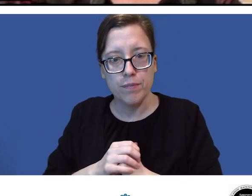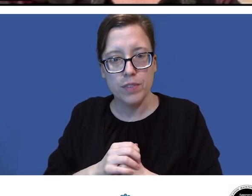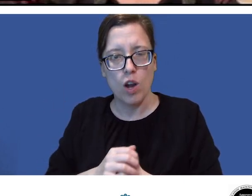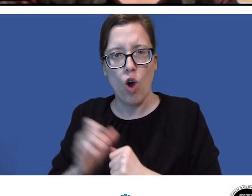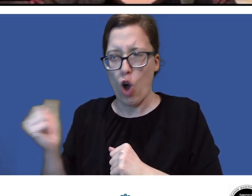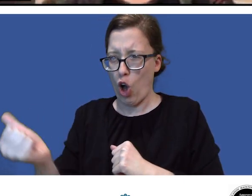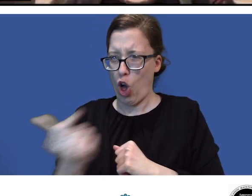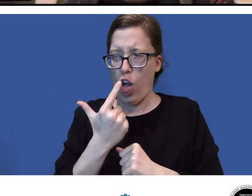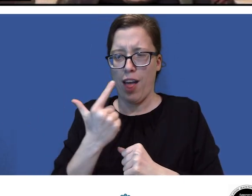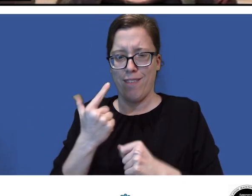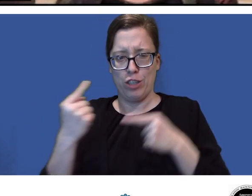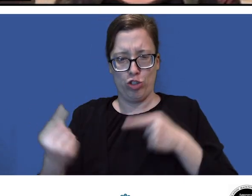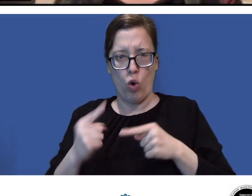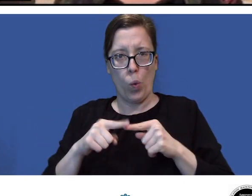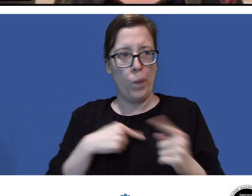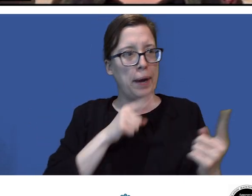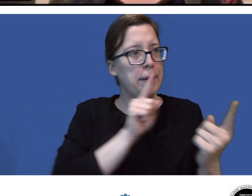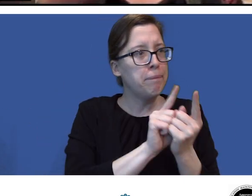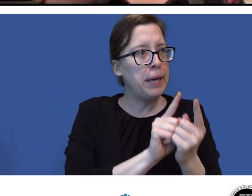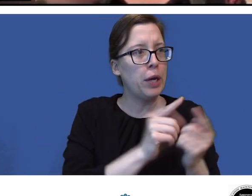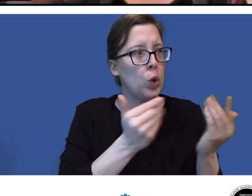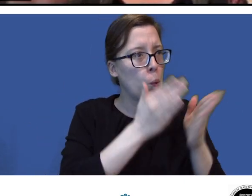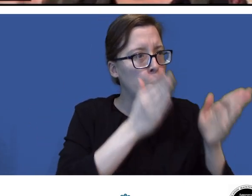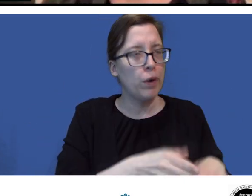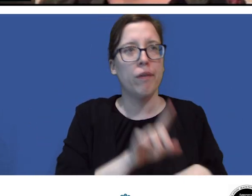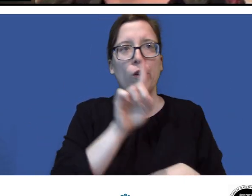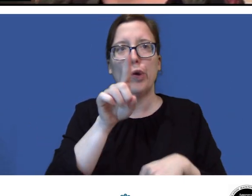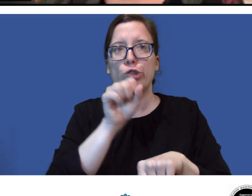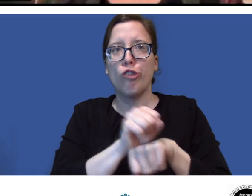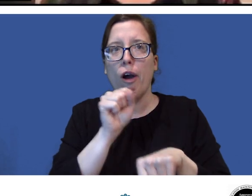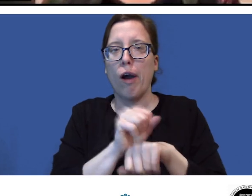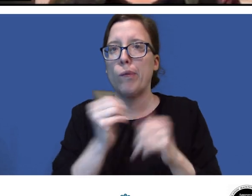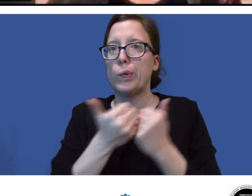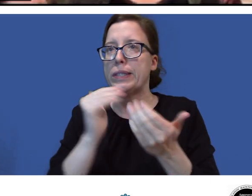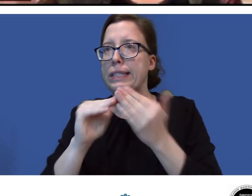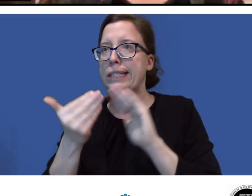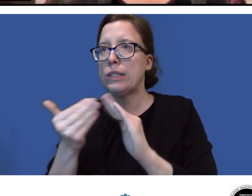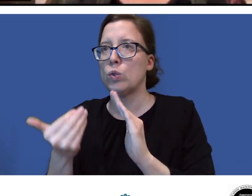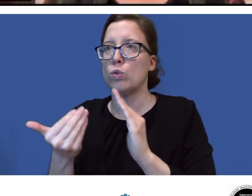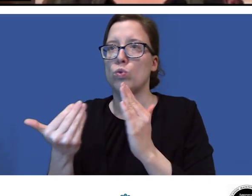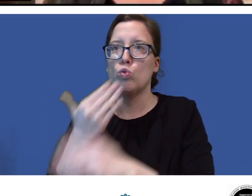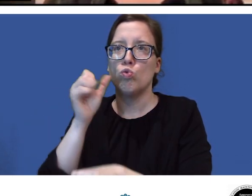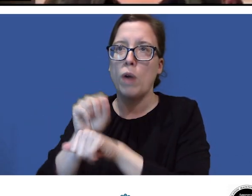new school to learn to figure out whom we can trust and who we're going to rely on.